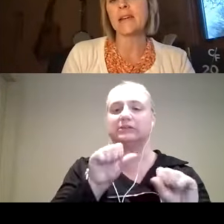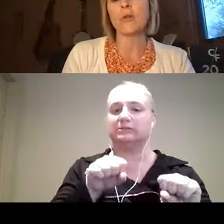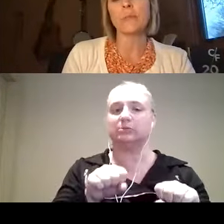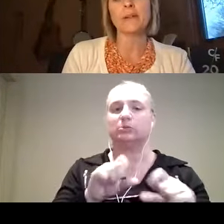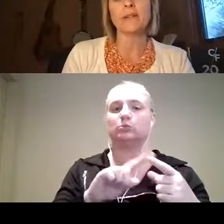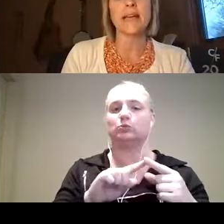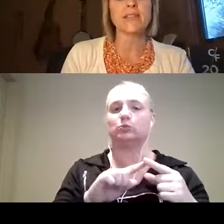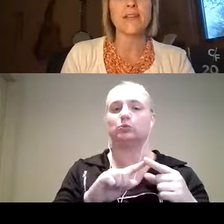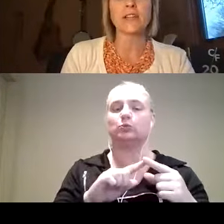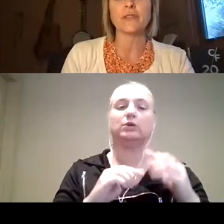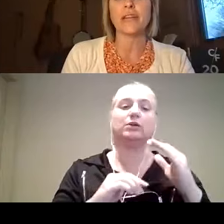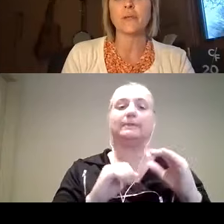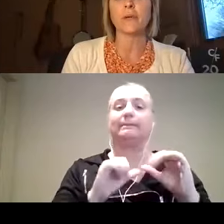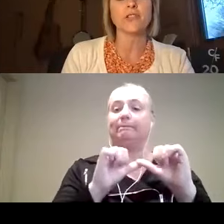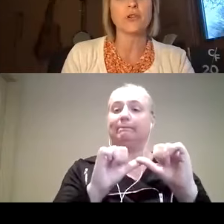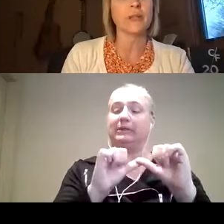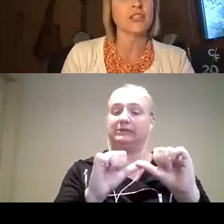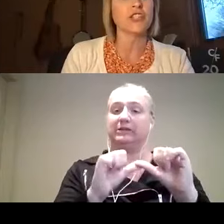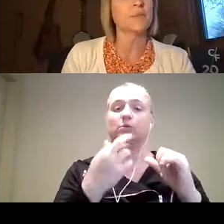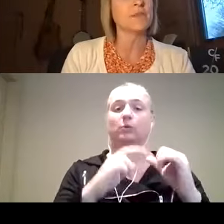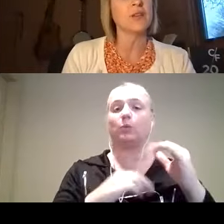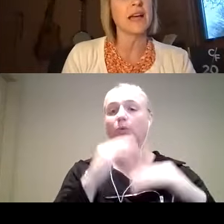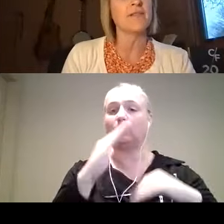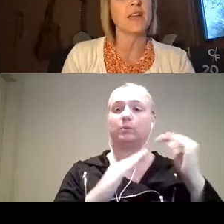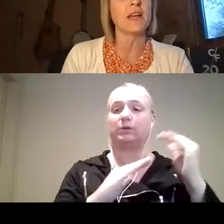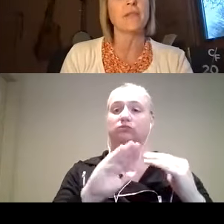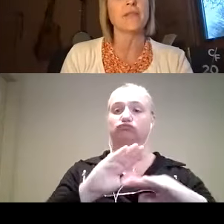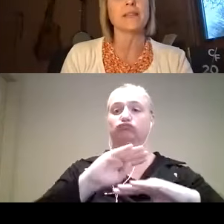or build satisfactory interpersonal relationships. So, you can kinda think about this